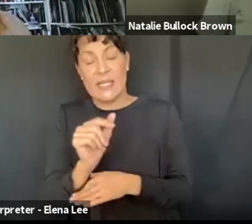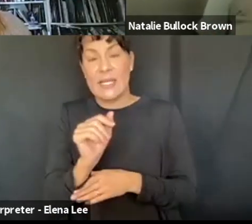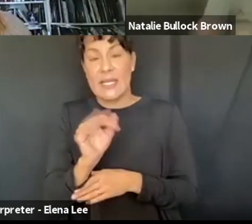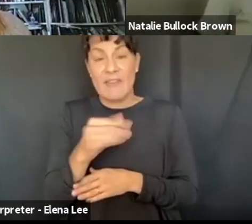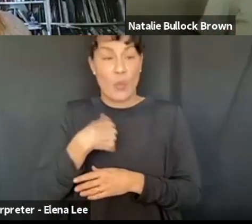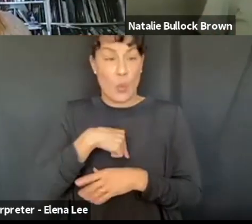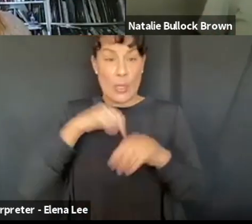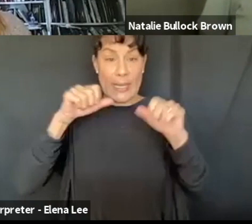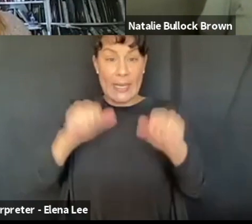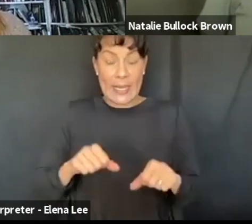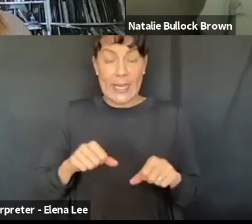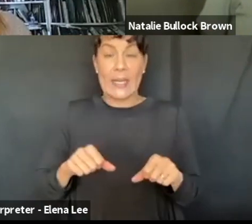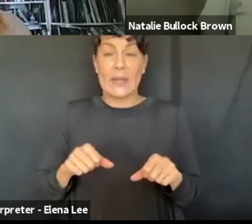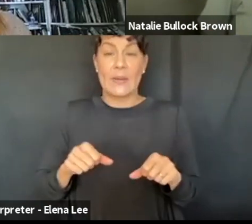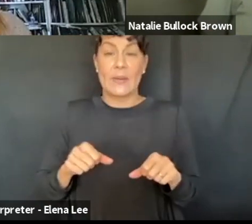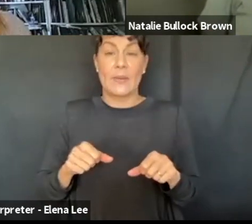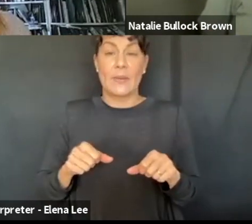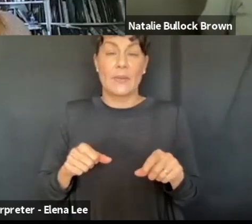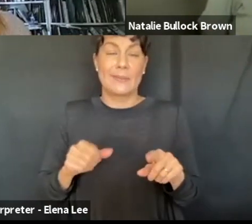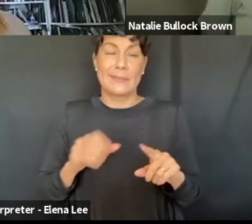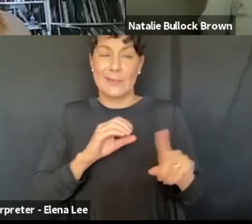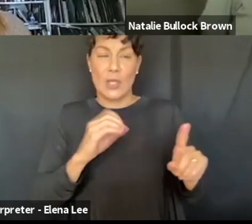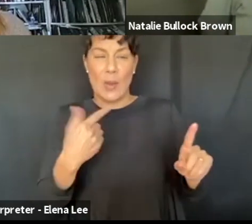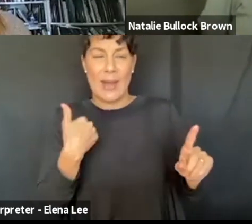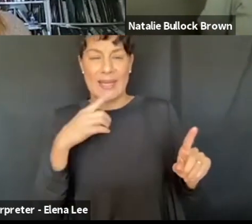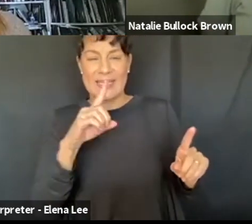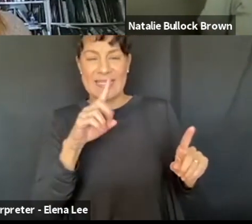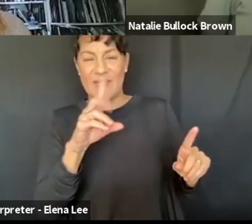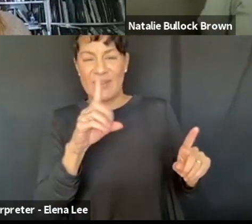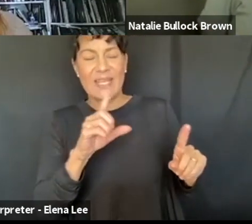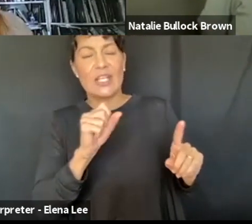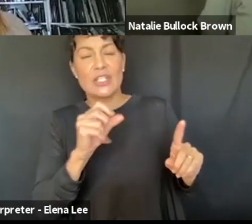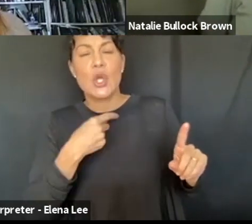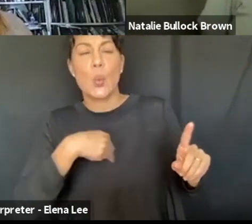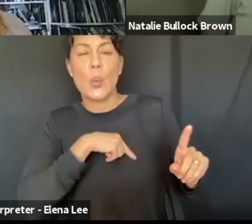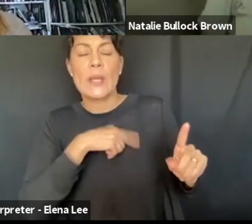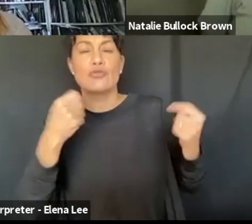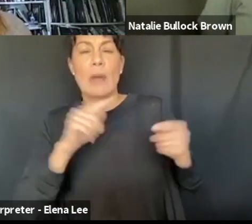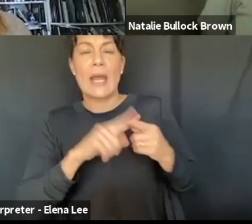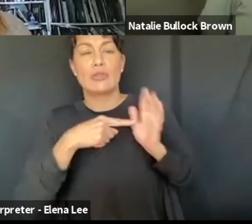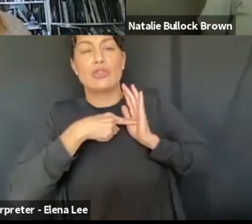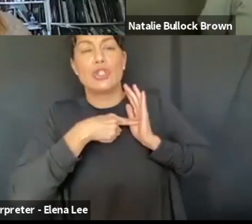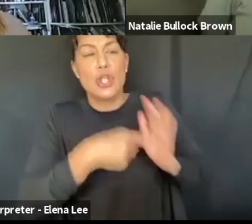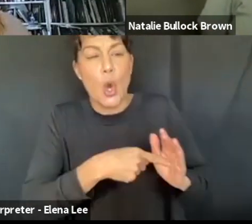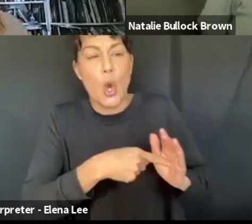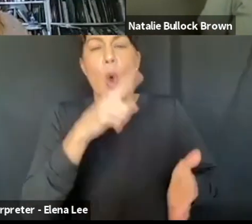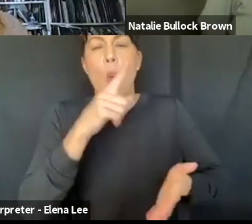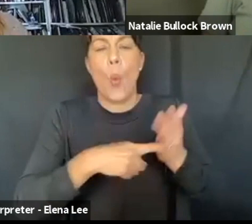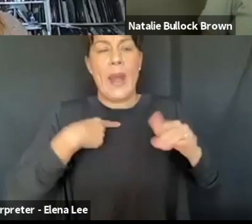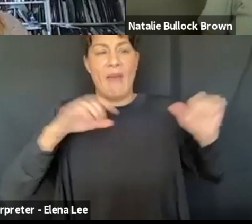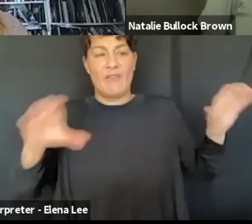nobody uses DVD players anymore. So, you just try to show like, here's what I've done before. This is what our work looks like.